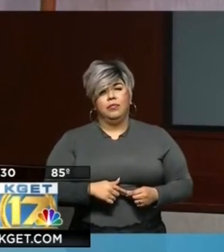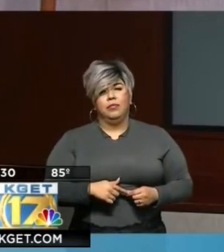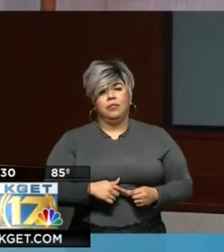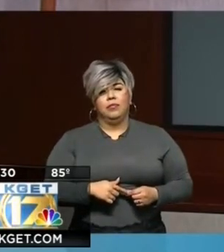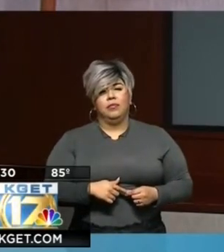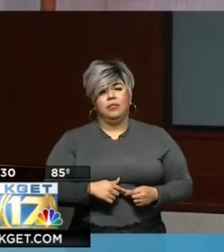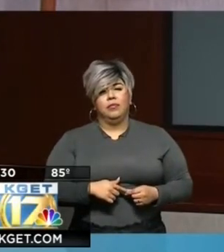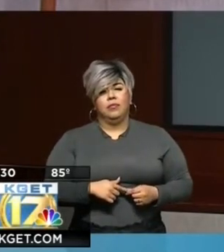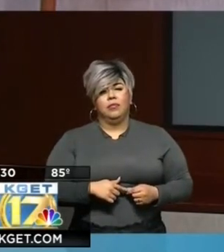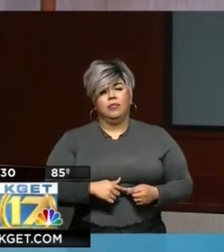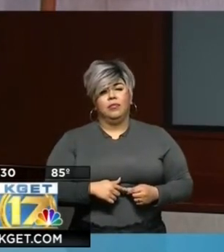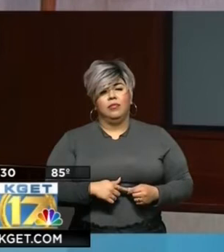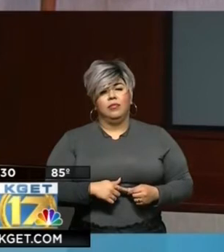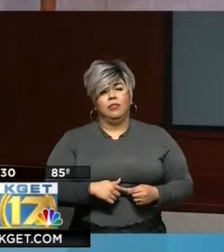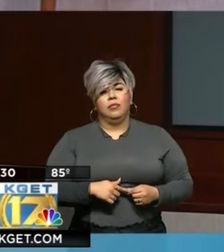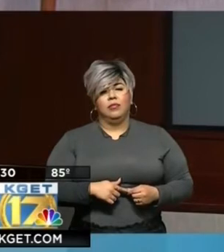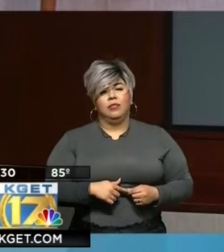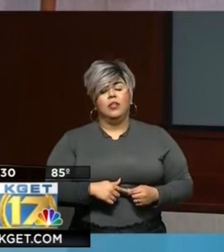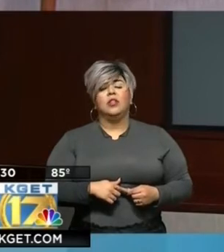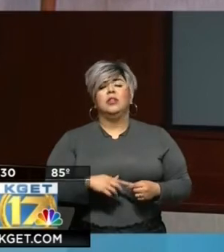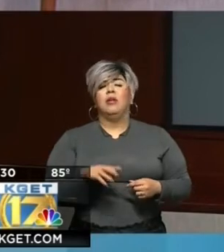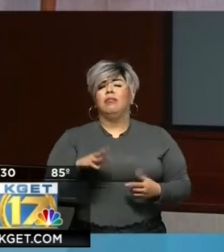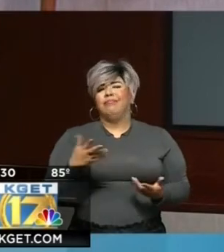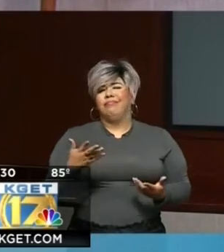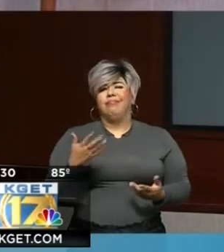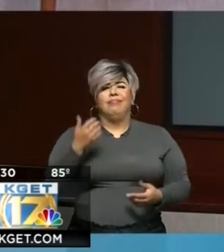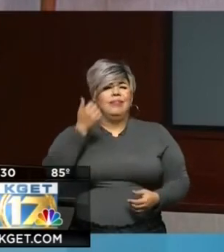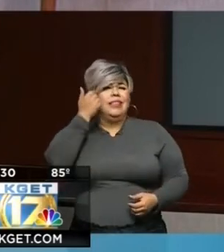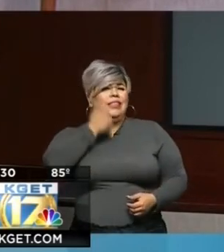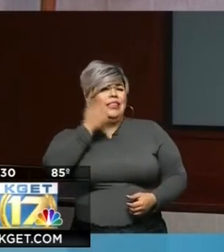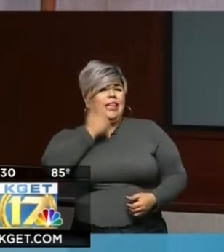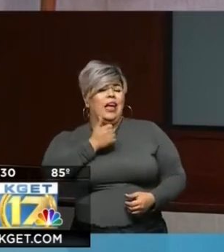QUESTIONS? MY OTHER QUESTION WAS, THERE